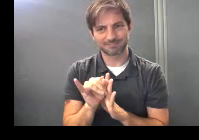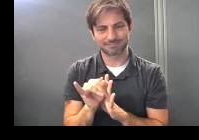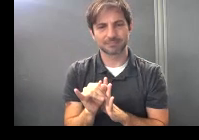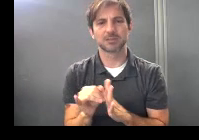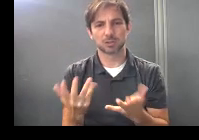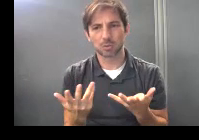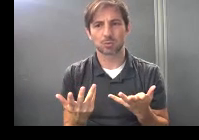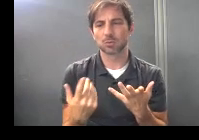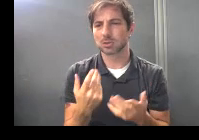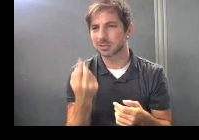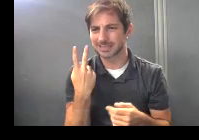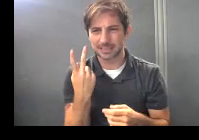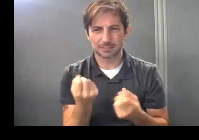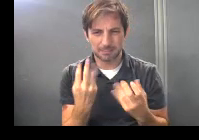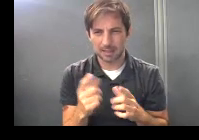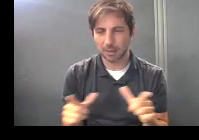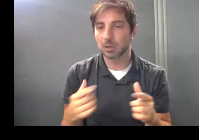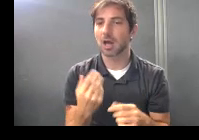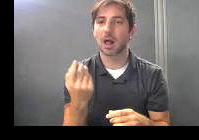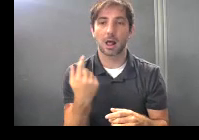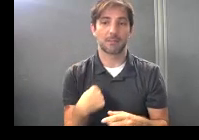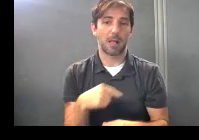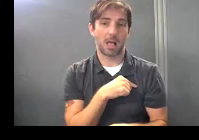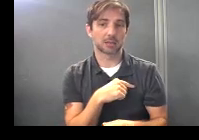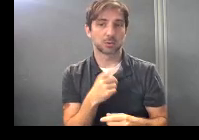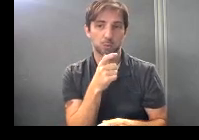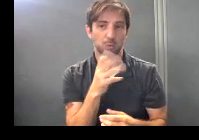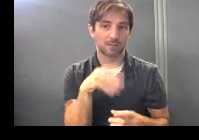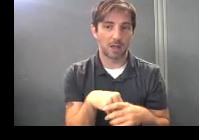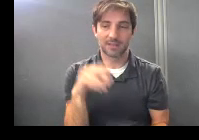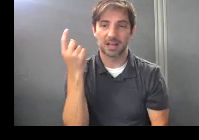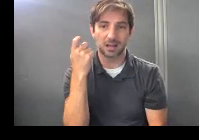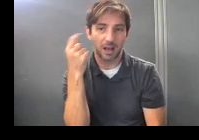I THINK THOSE OF US IN GOVERNMENT AND OTHER INSTITUTIONS TEND TO STILL USE PERSON FIRST